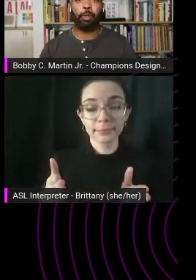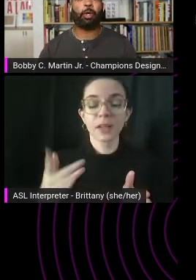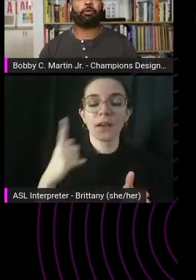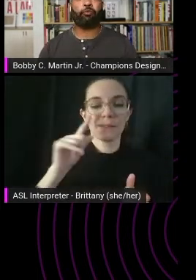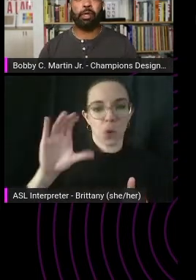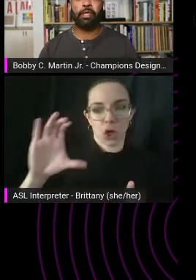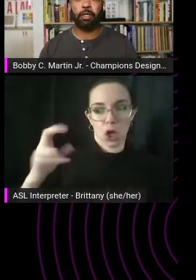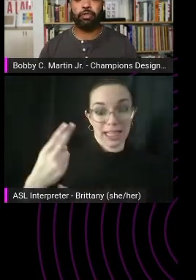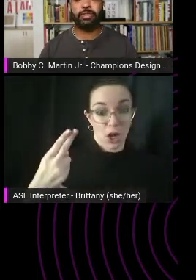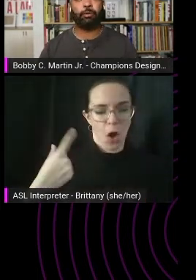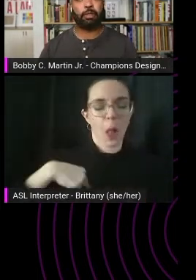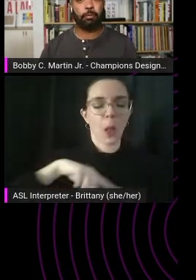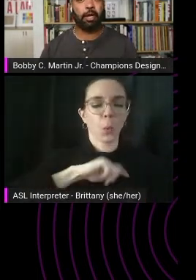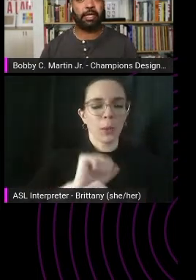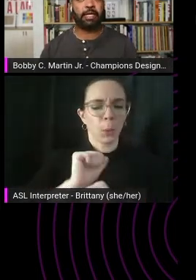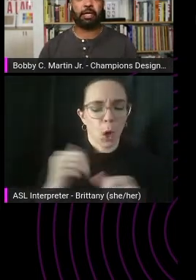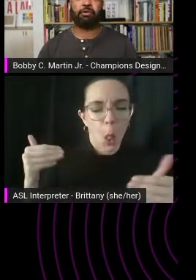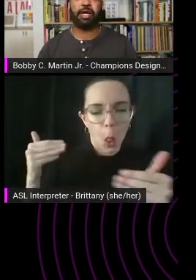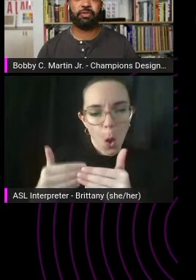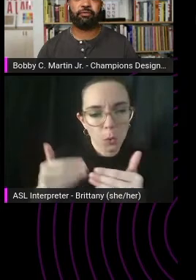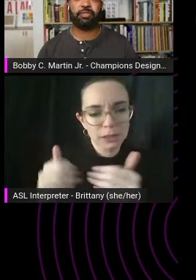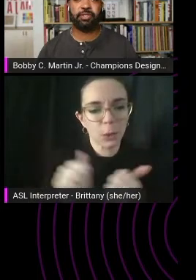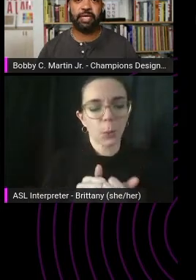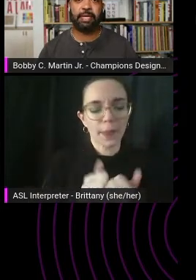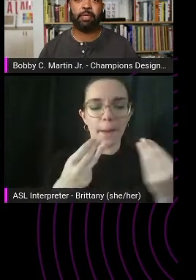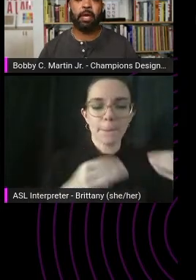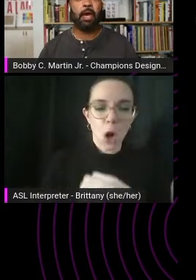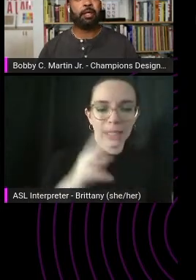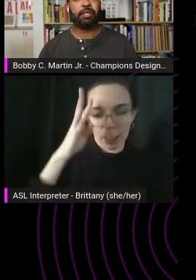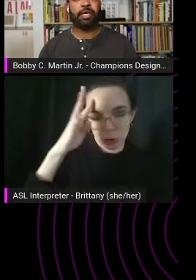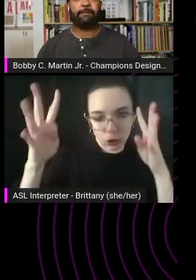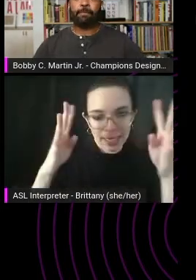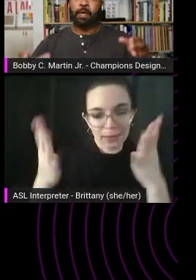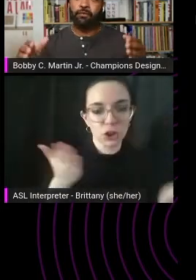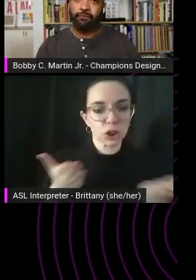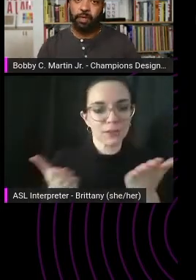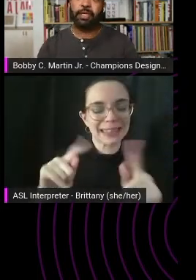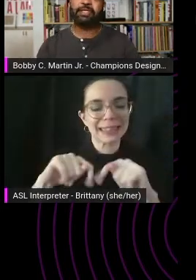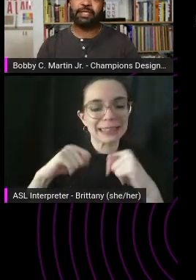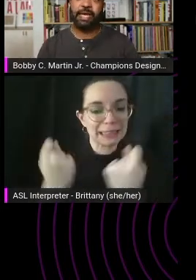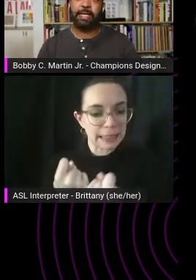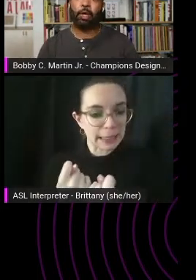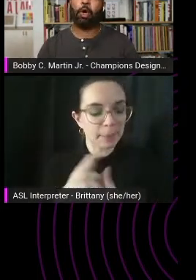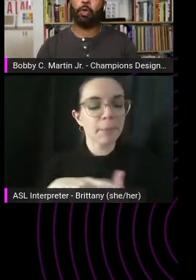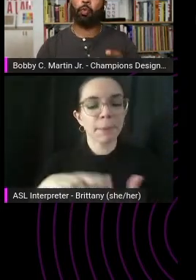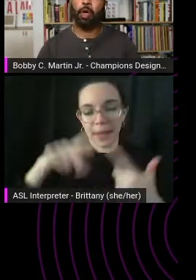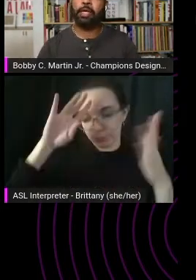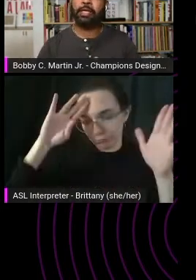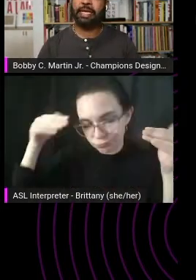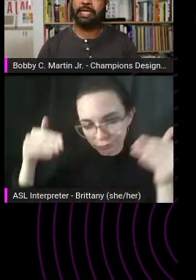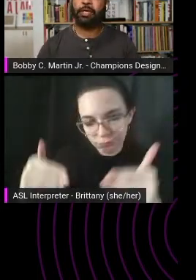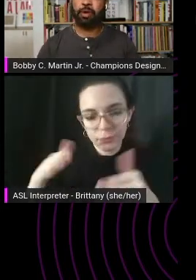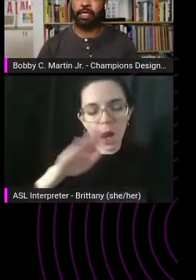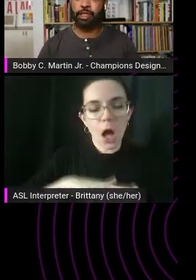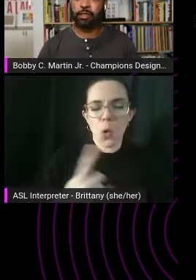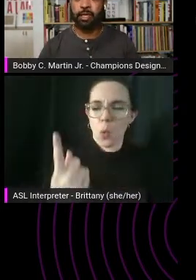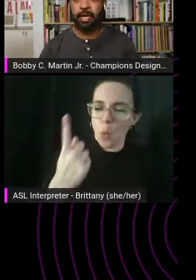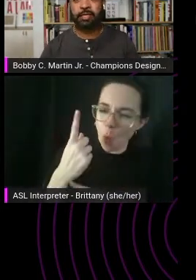we worked really closely with the marketing and creative services team to then focus in on one key direction